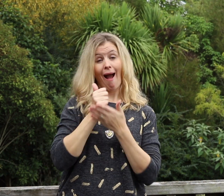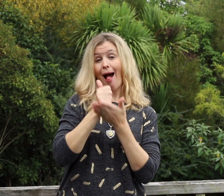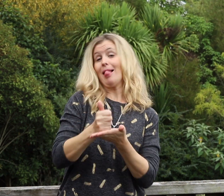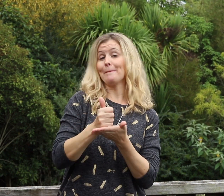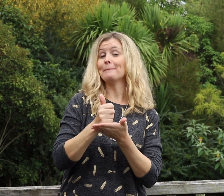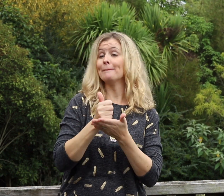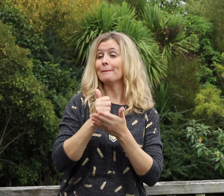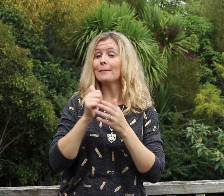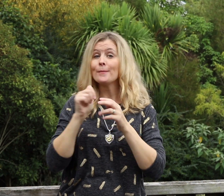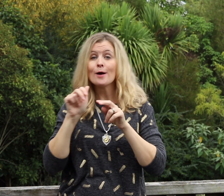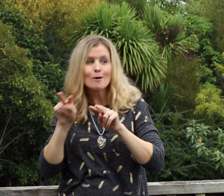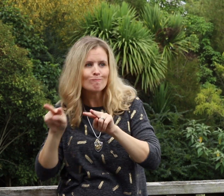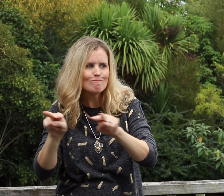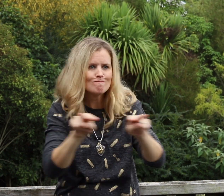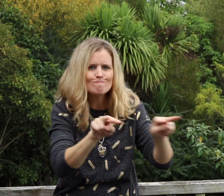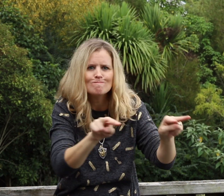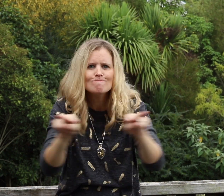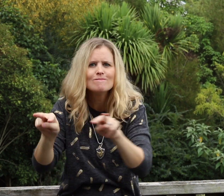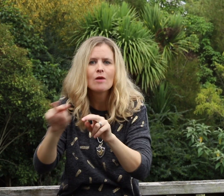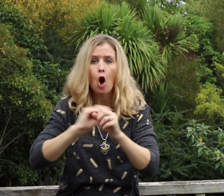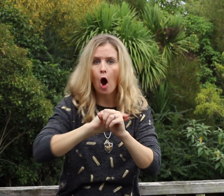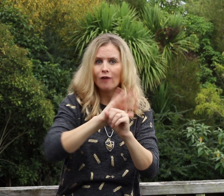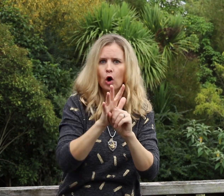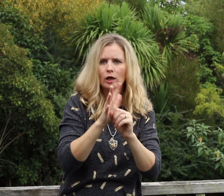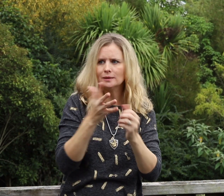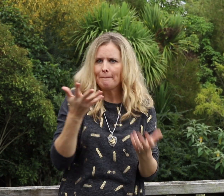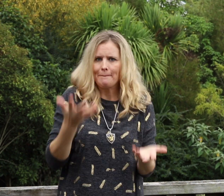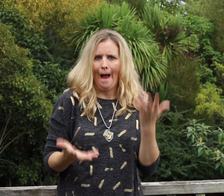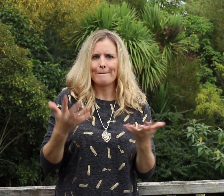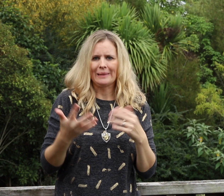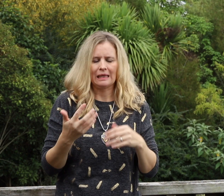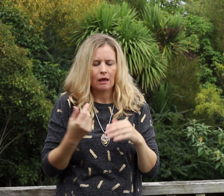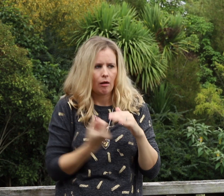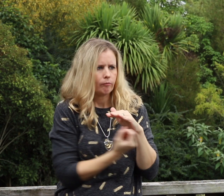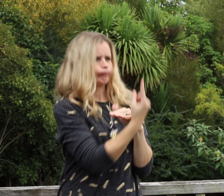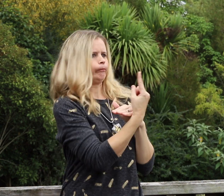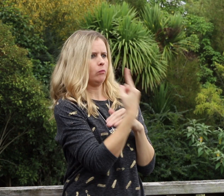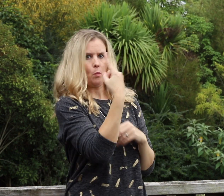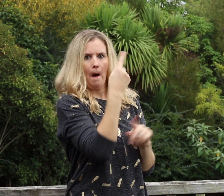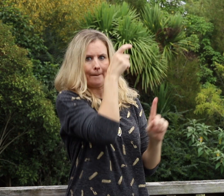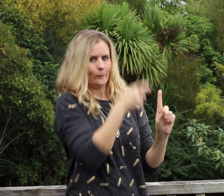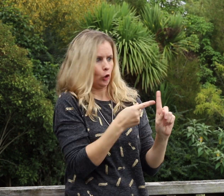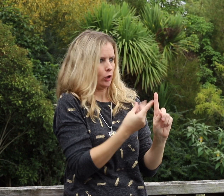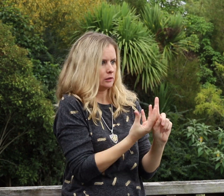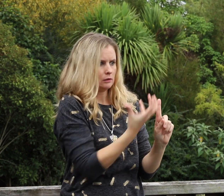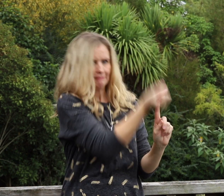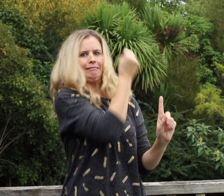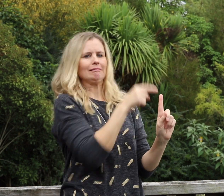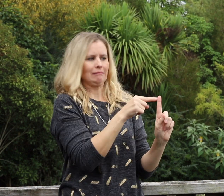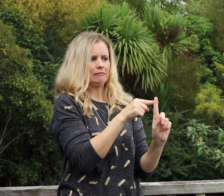it would be easier to track down possible infected cases.